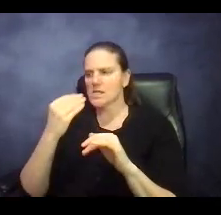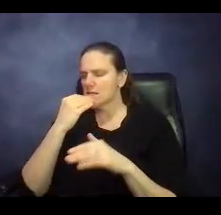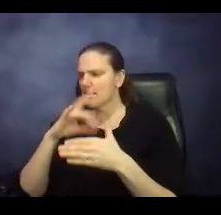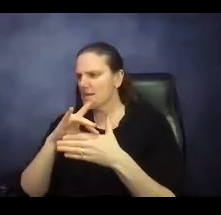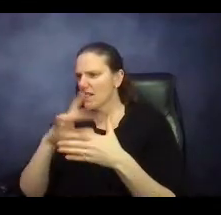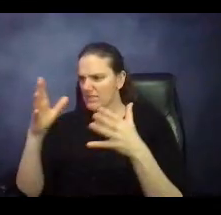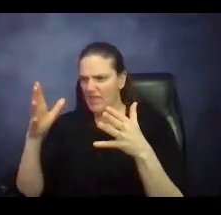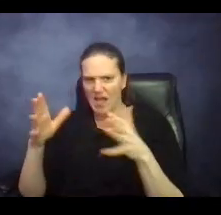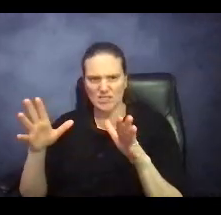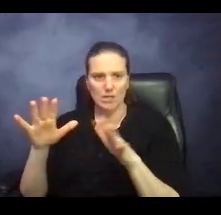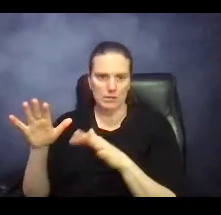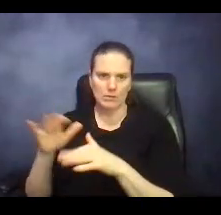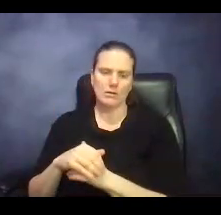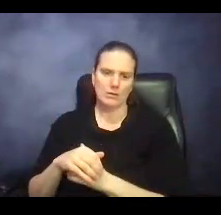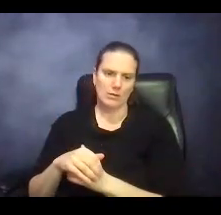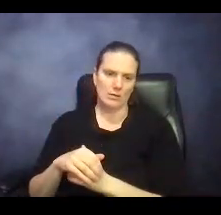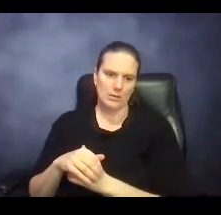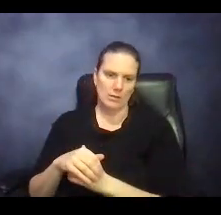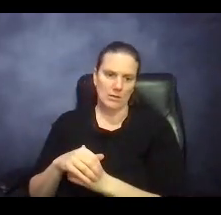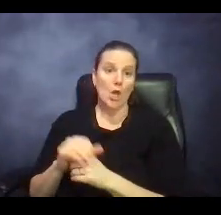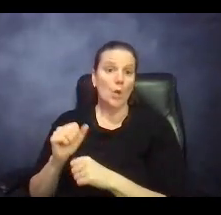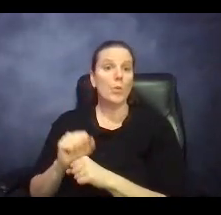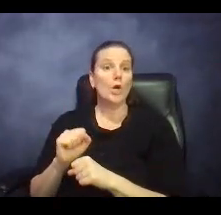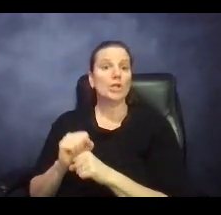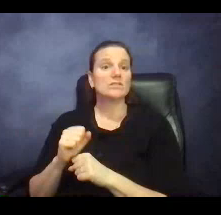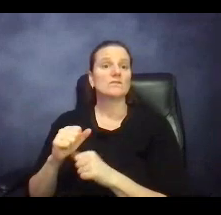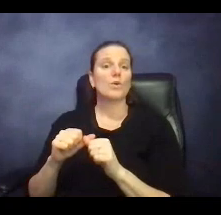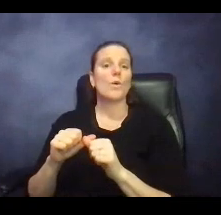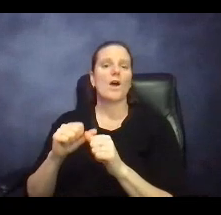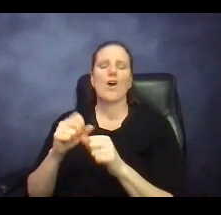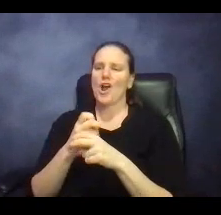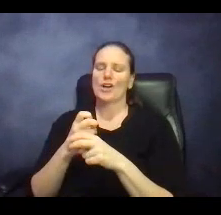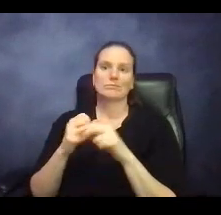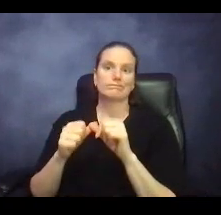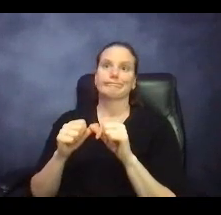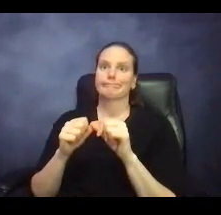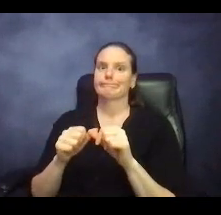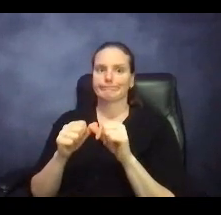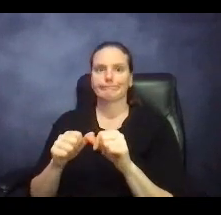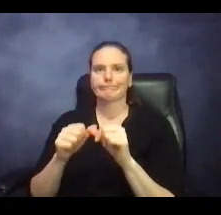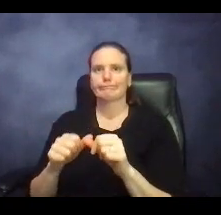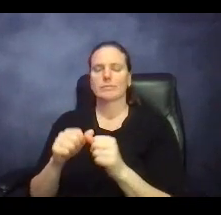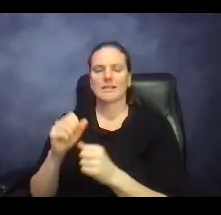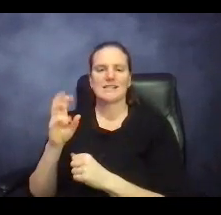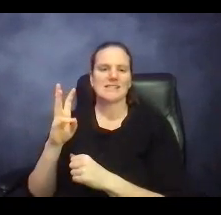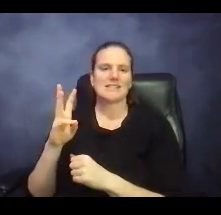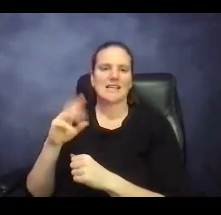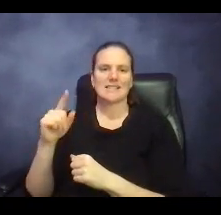and it really, it works for a while but it's hard to sustain. So like a six ounce chicken breast is anywhere